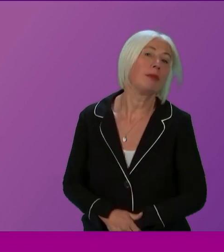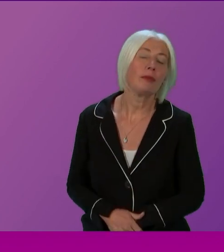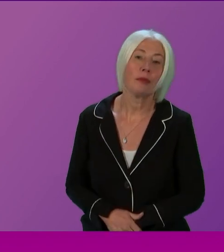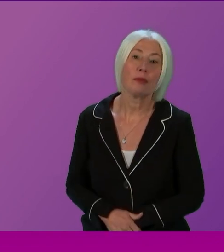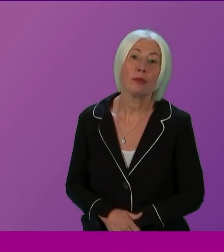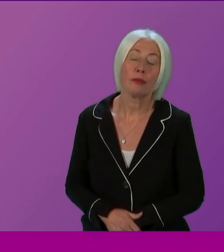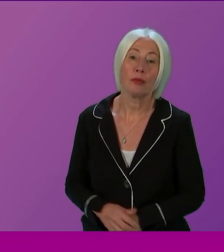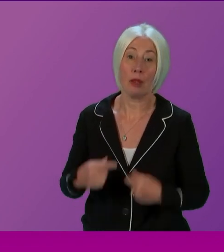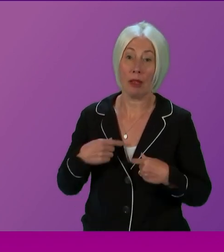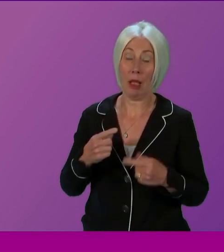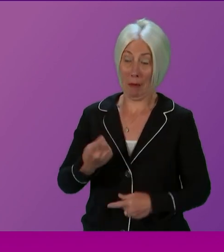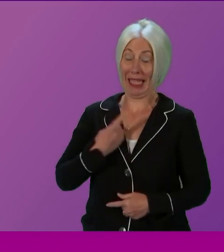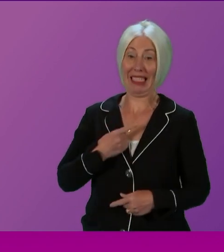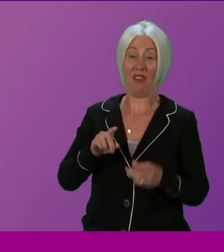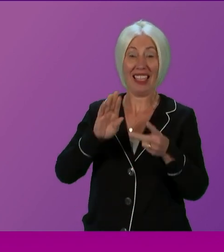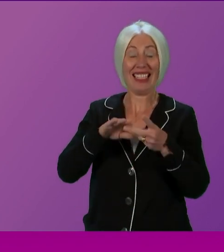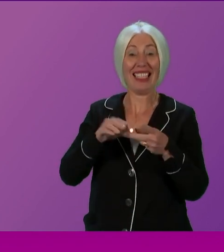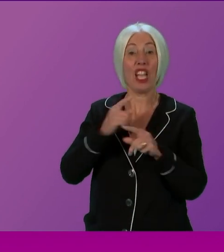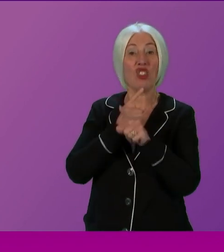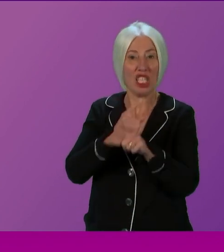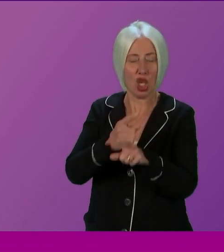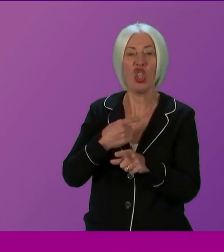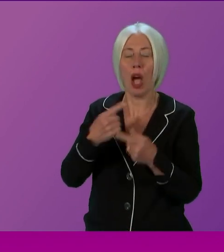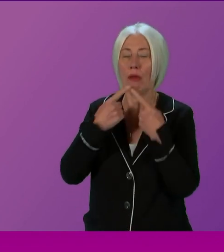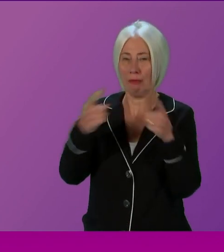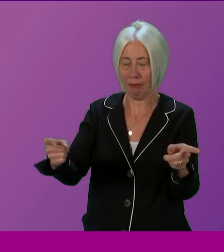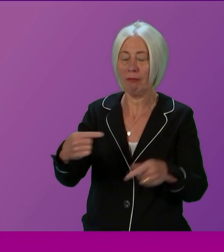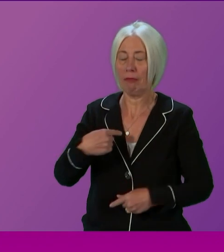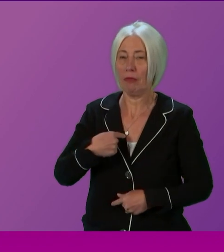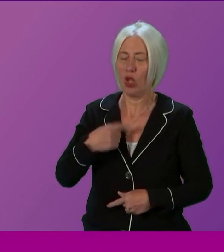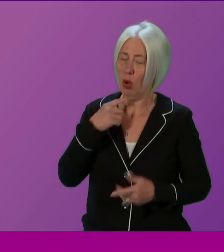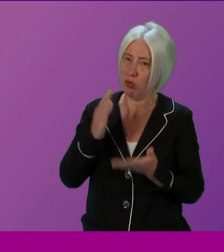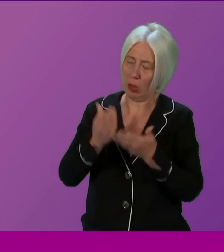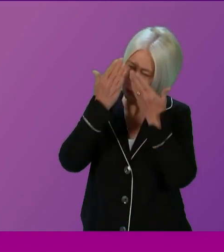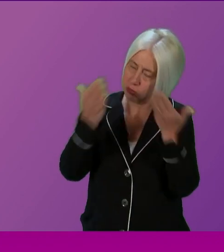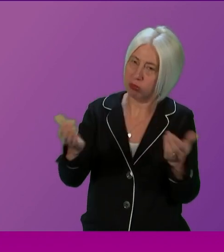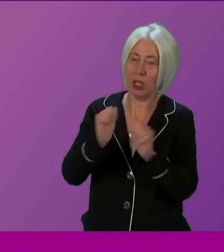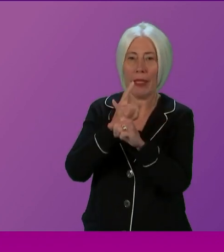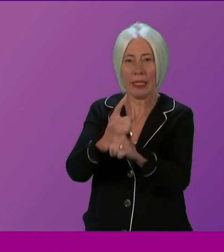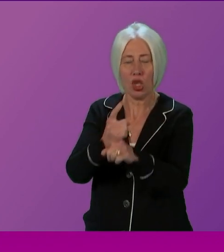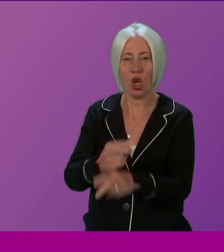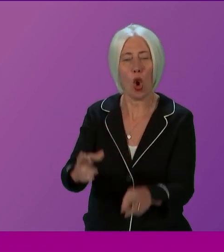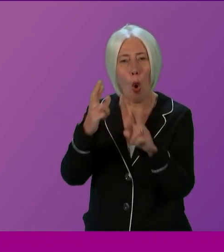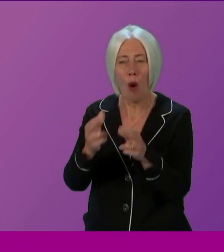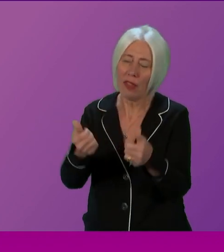I declare an interest as a former secondary teacher. It was one of my former professions, and I have high regard for it and hope that a settlement can be reached.